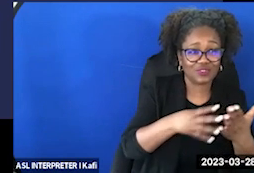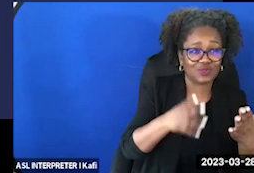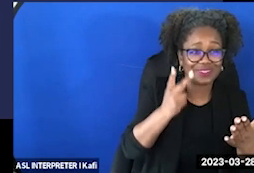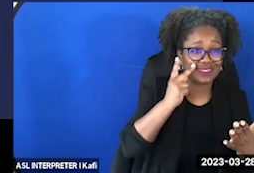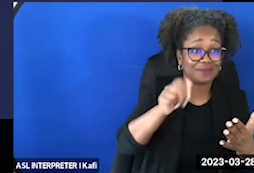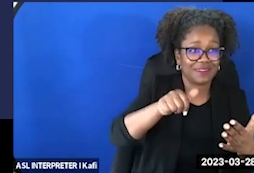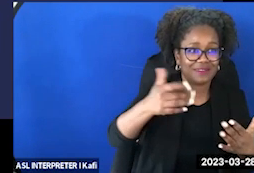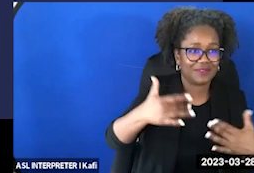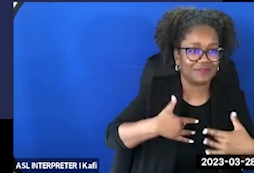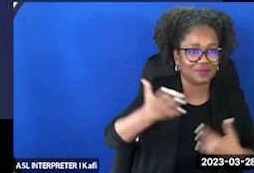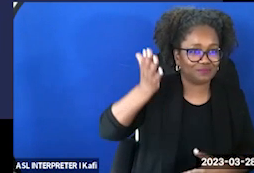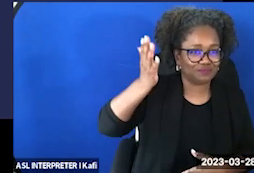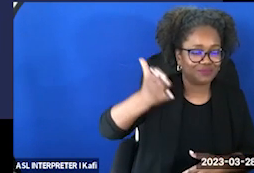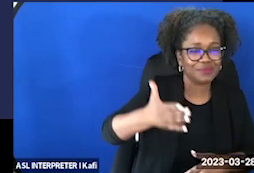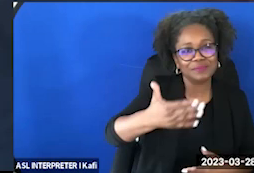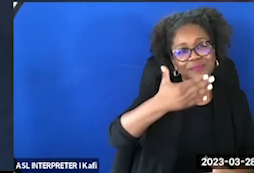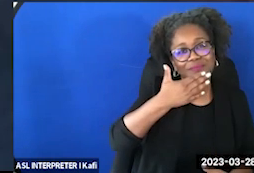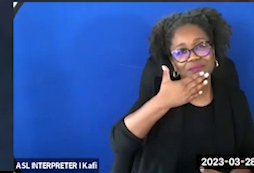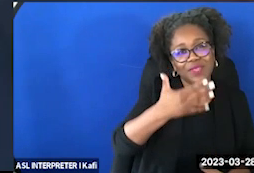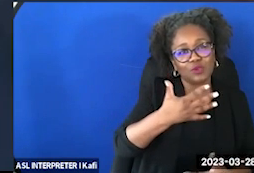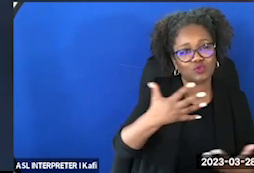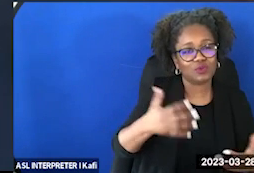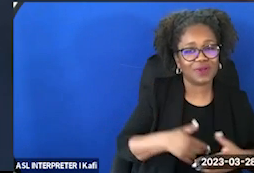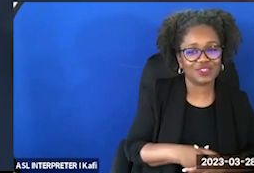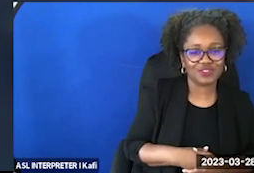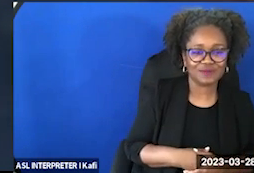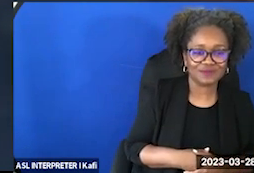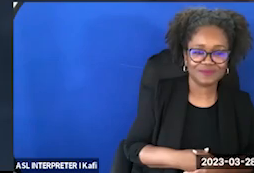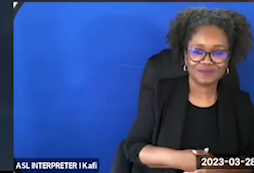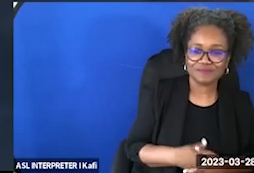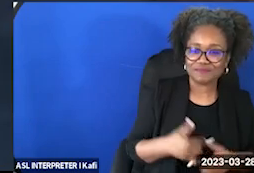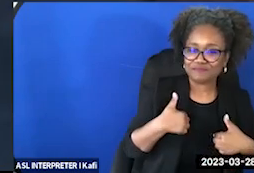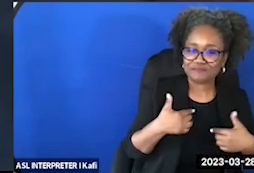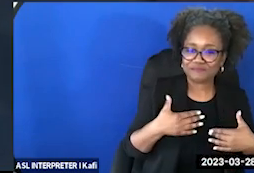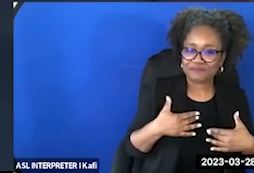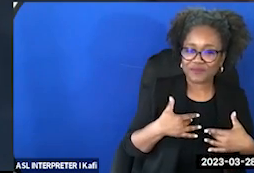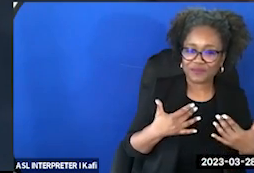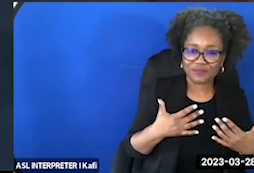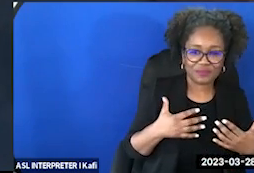Debbie Stine, Science & Technology Policy Academy: very much. and Debbie Stine, Science & Technology Policy Academy: i'm happy to answer any questions from our